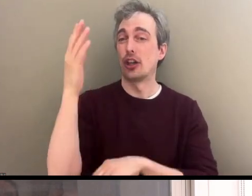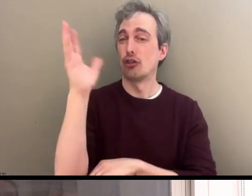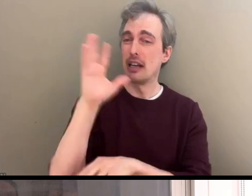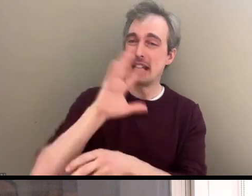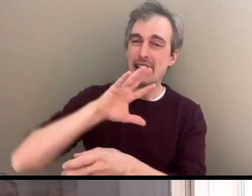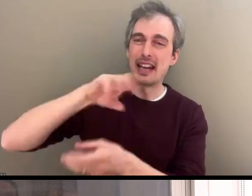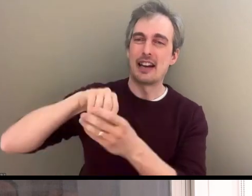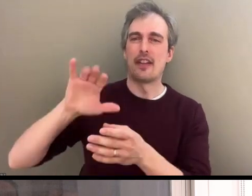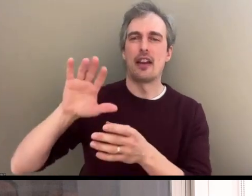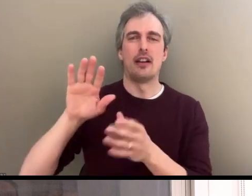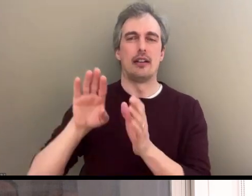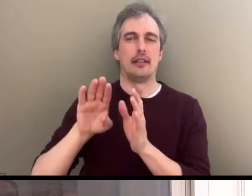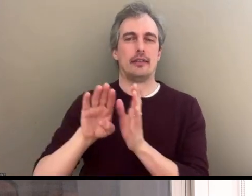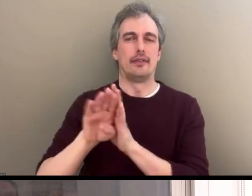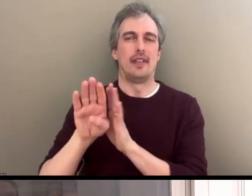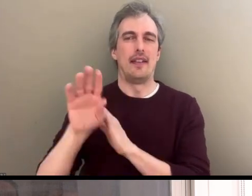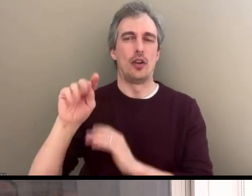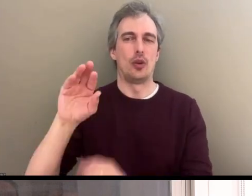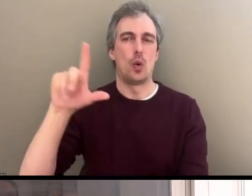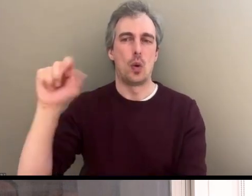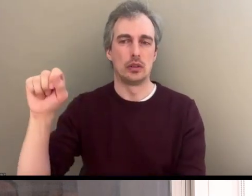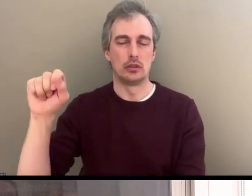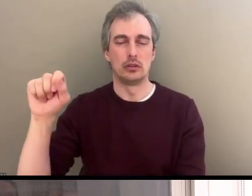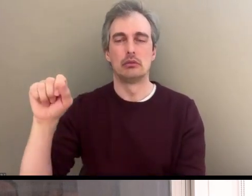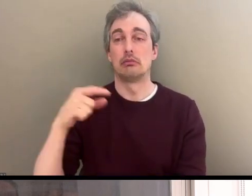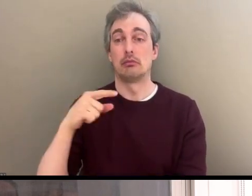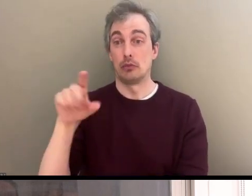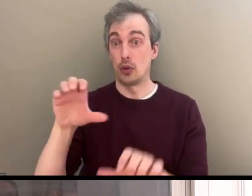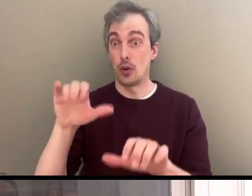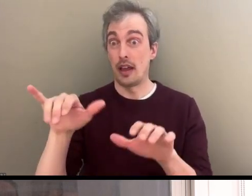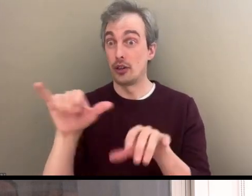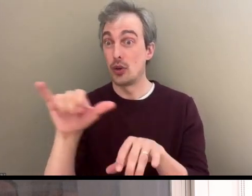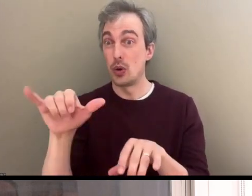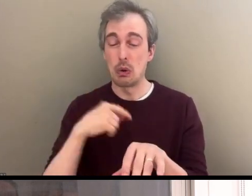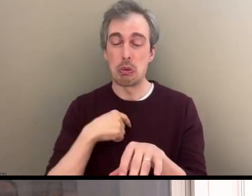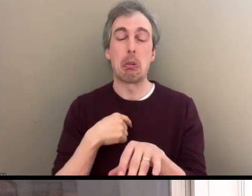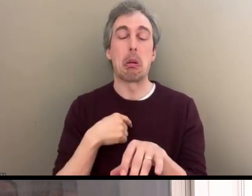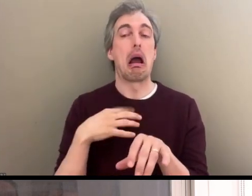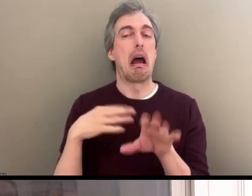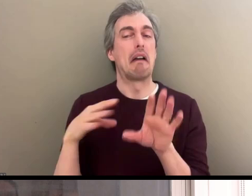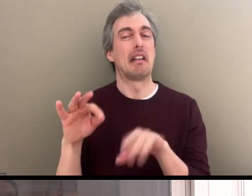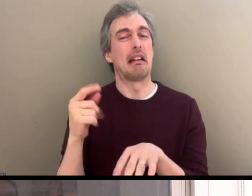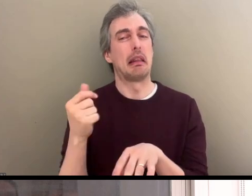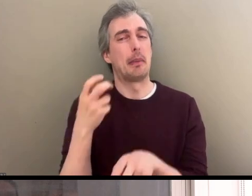I have found it's kind of hard, but if you could read that DOM and for some